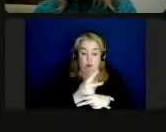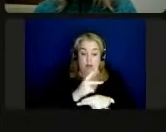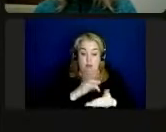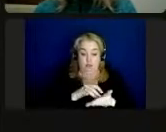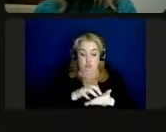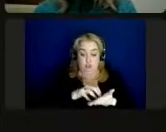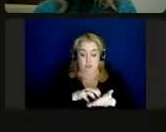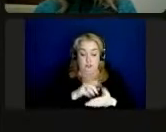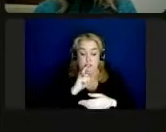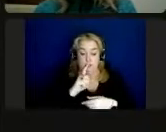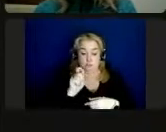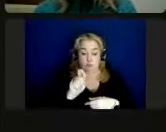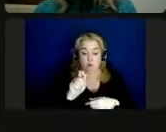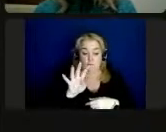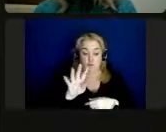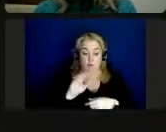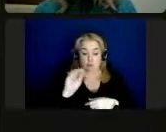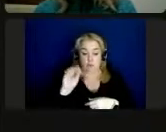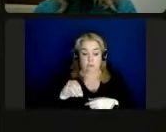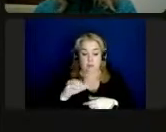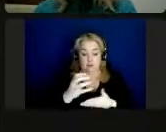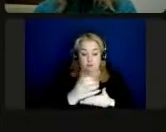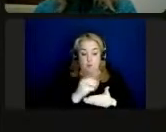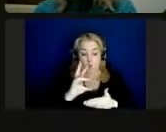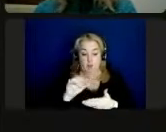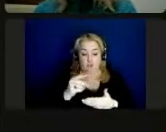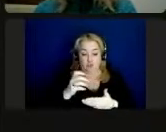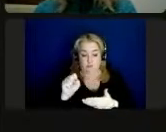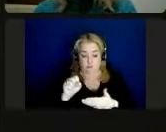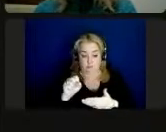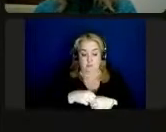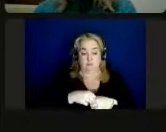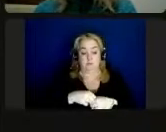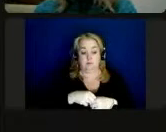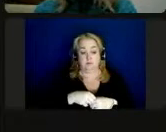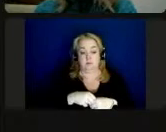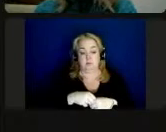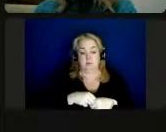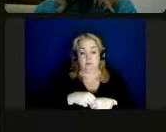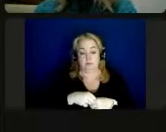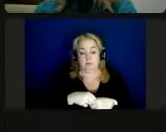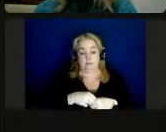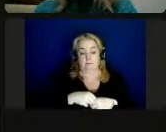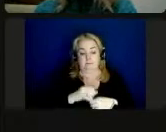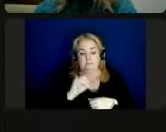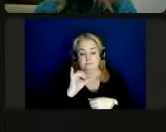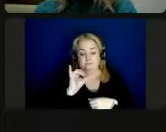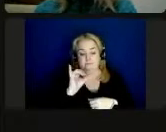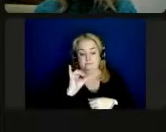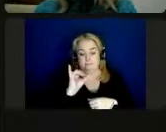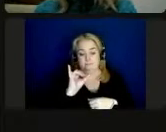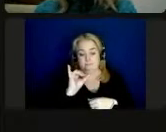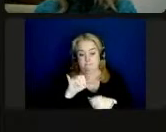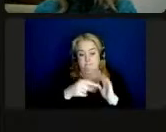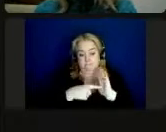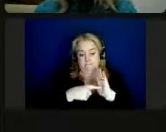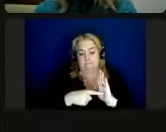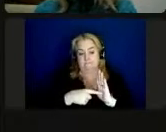THE EVERYONE LOOKS FOR AND IF